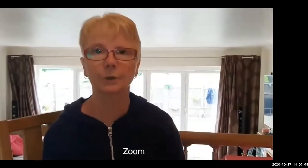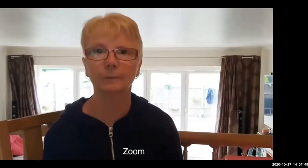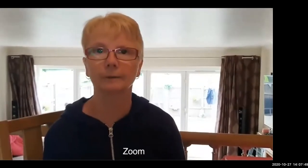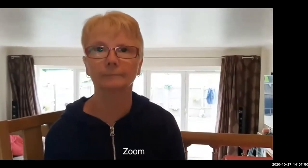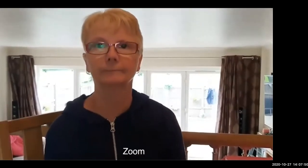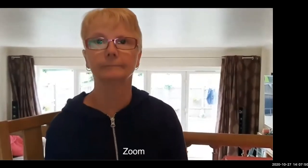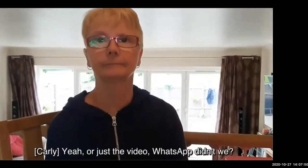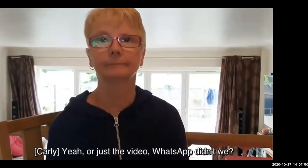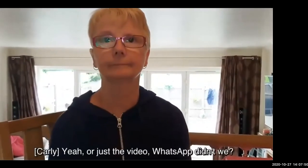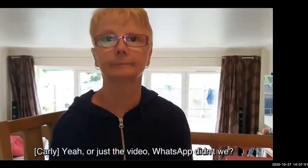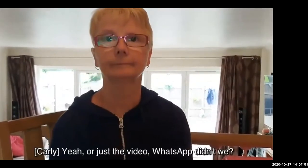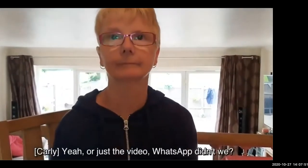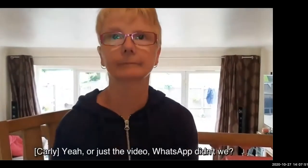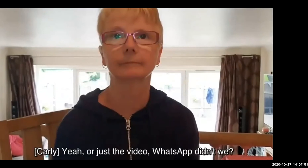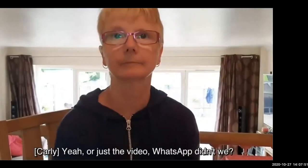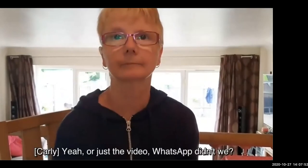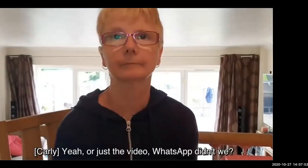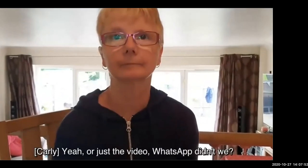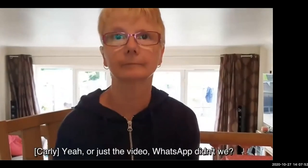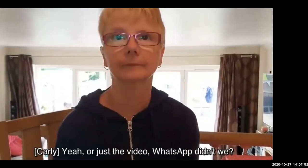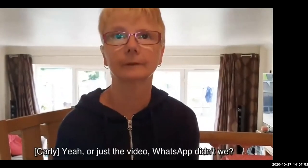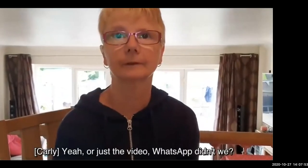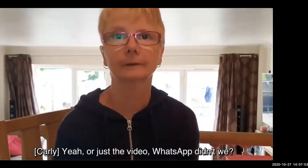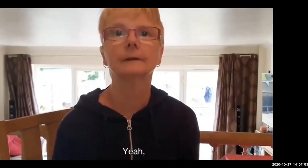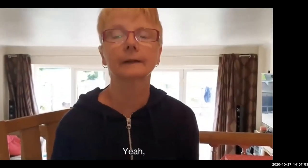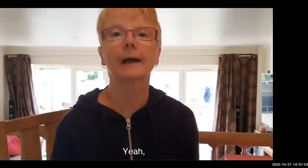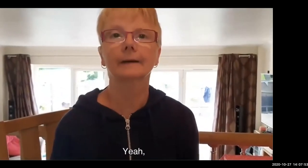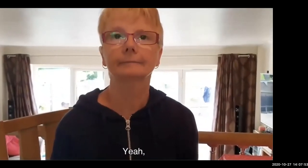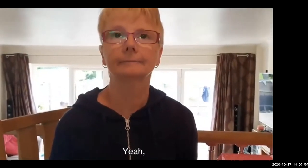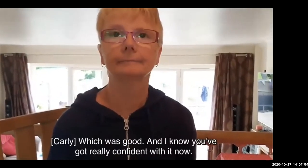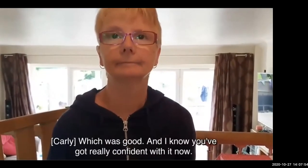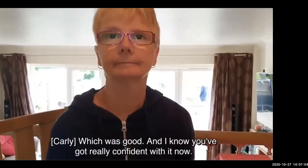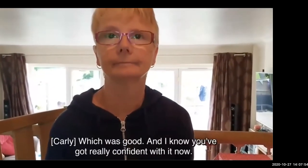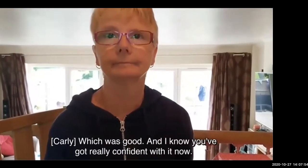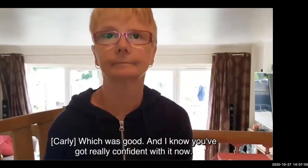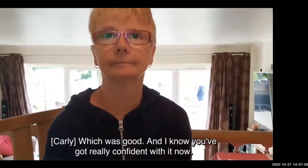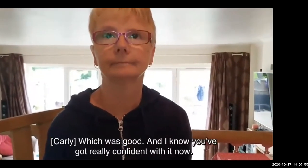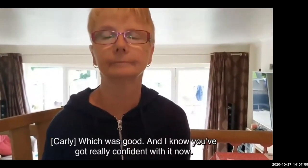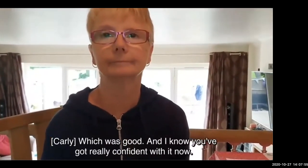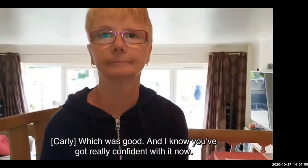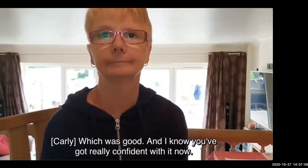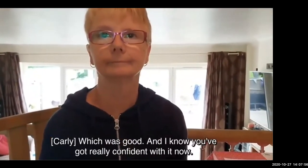Zoom yeah or just the video WhatsApp didn't we? Yeah which was good